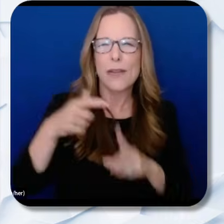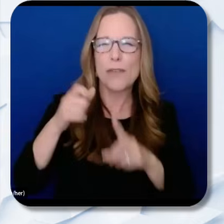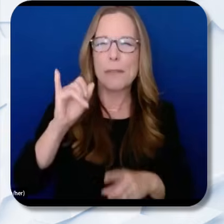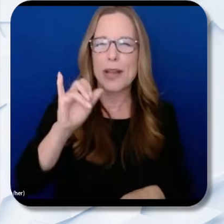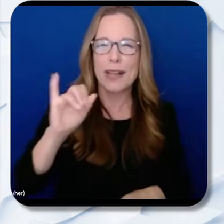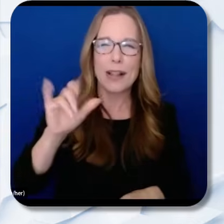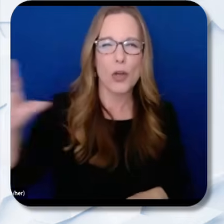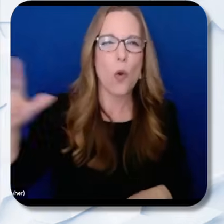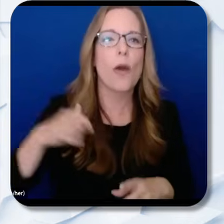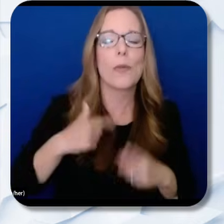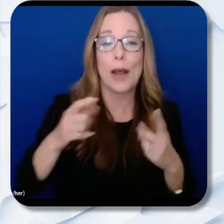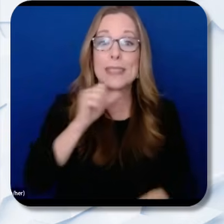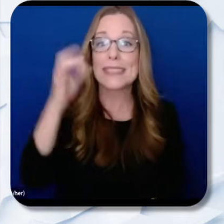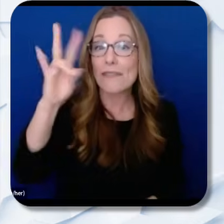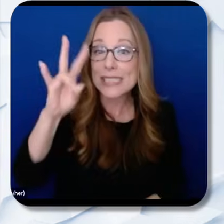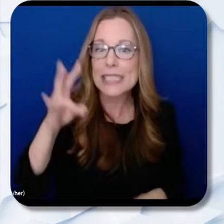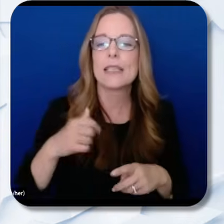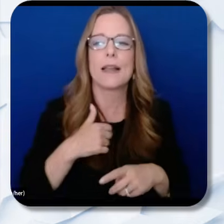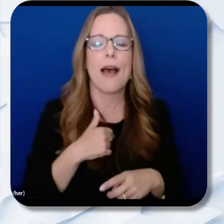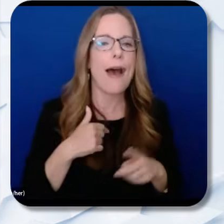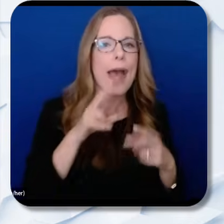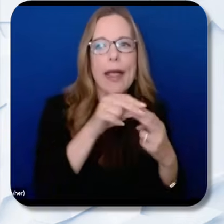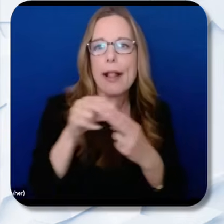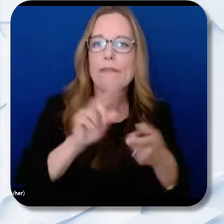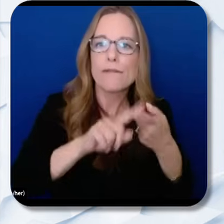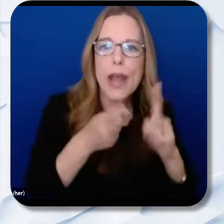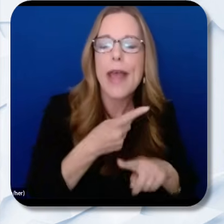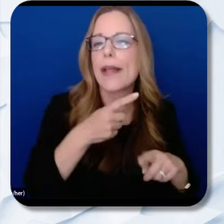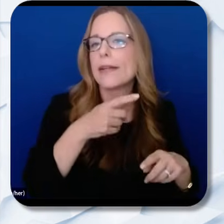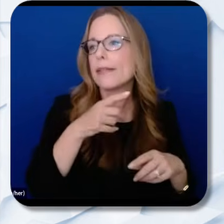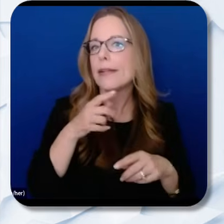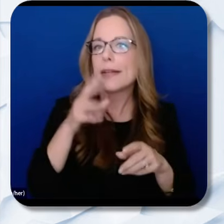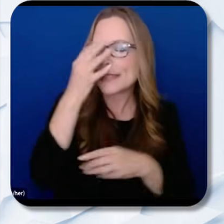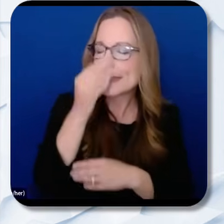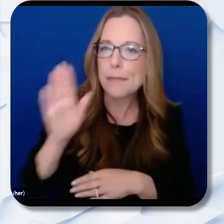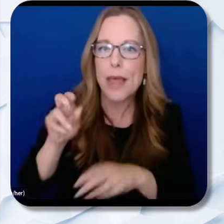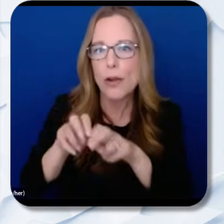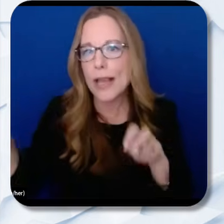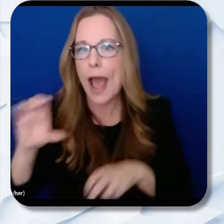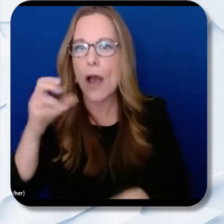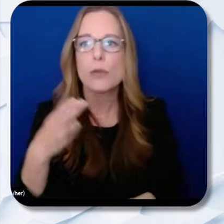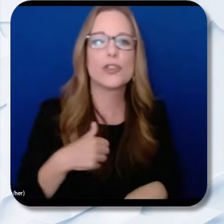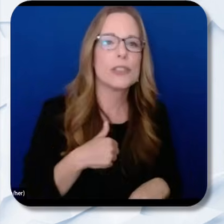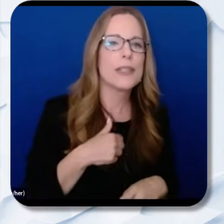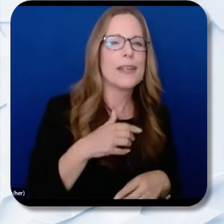living with different families, and even out there in Illinois, I had a teacher my freshman year of high school who let me live with them.